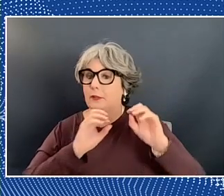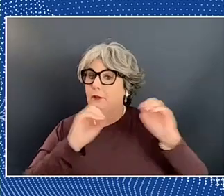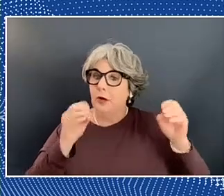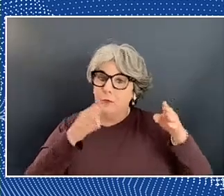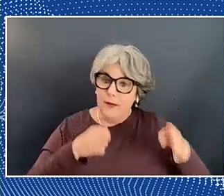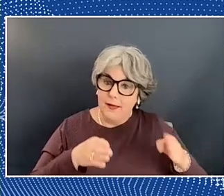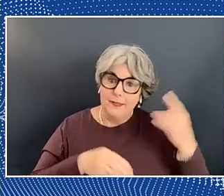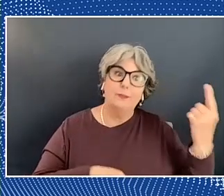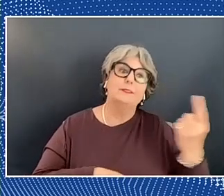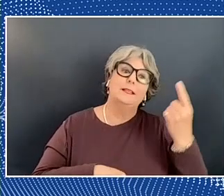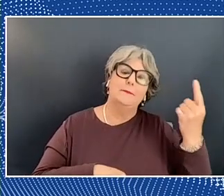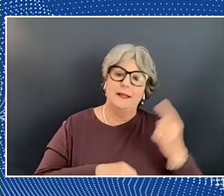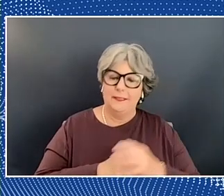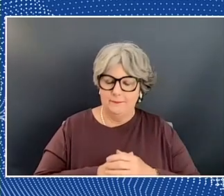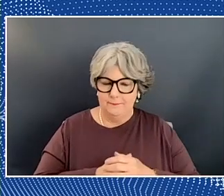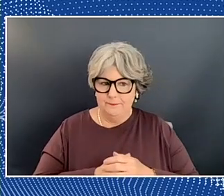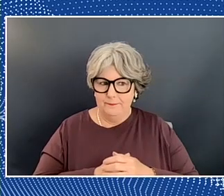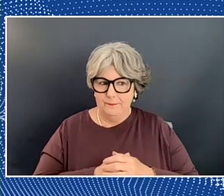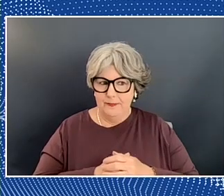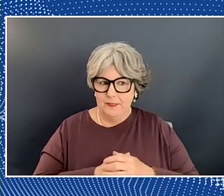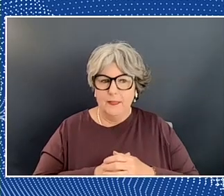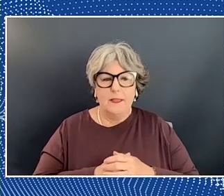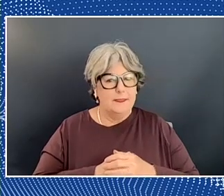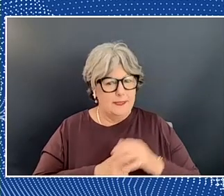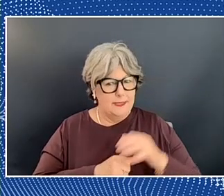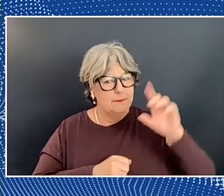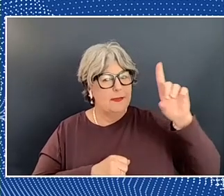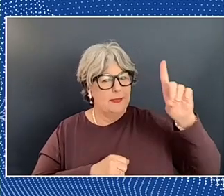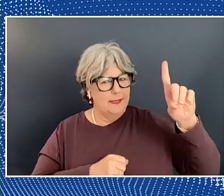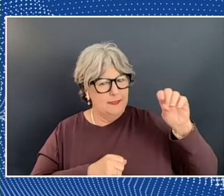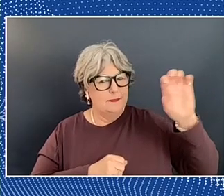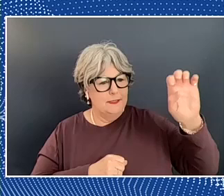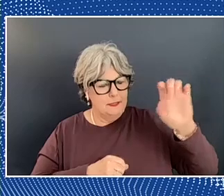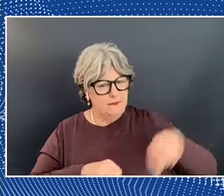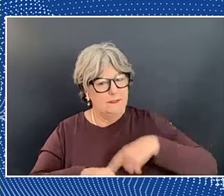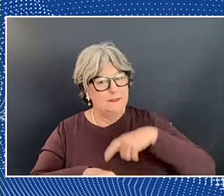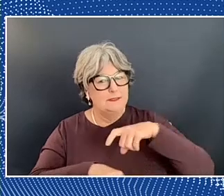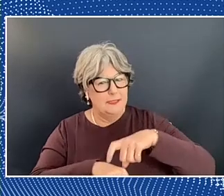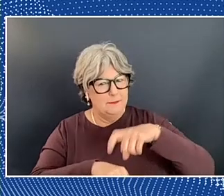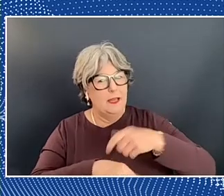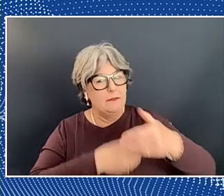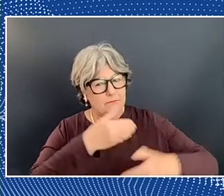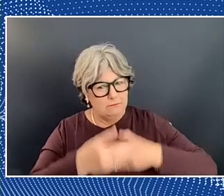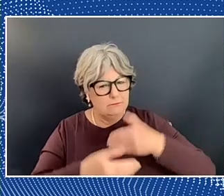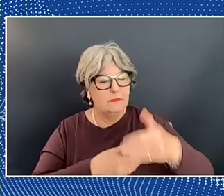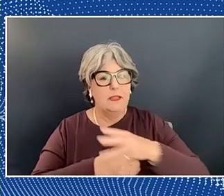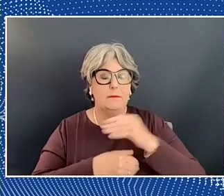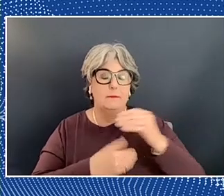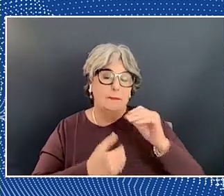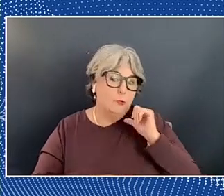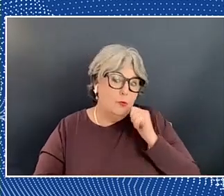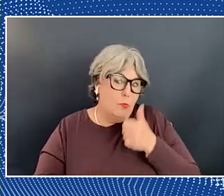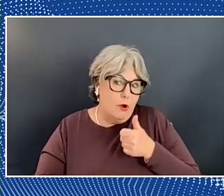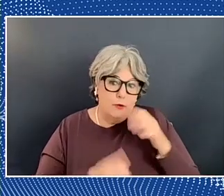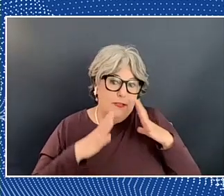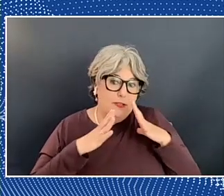So I realize that may take the Department some time. And certainly tomorrow would be fine for the answer, but I would appreciate that. I think it would be